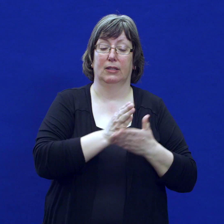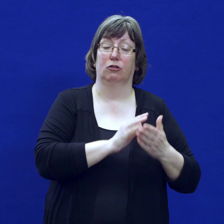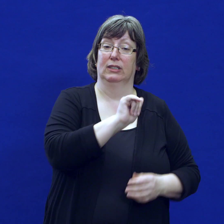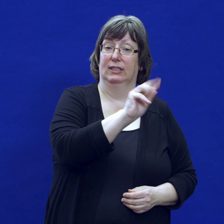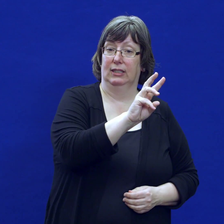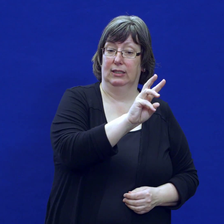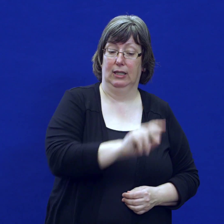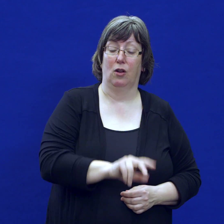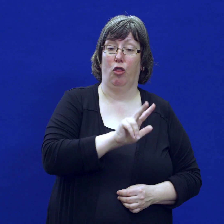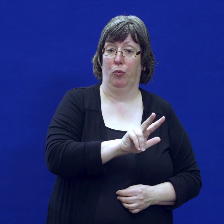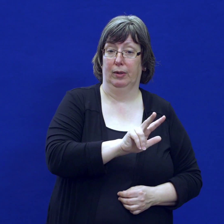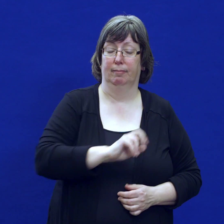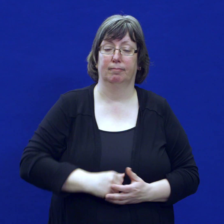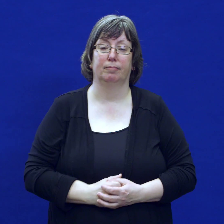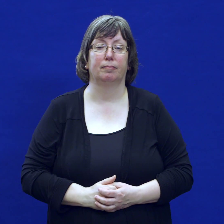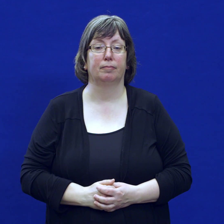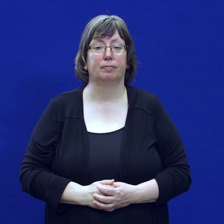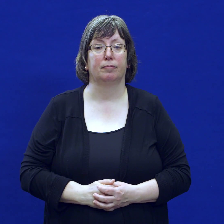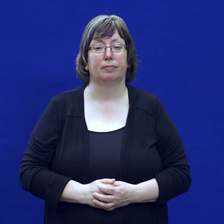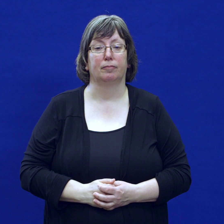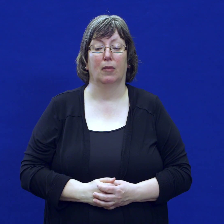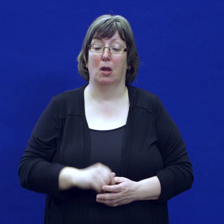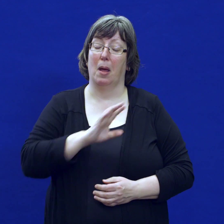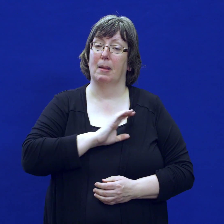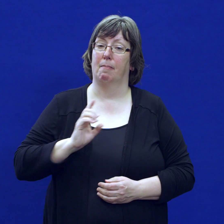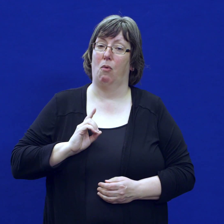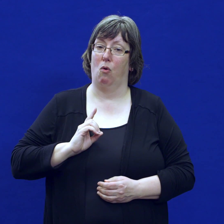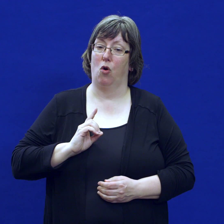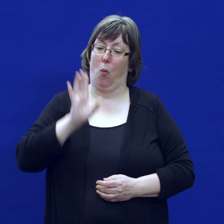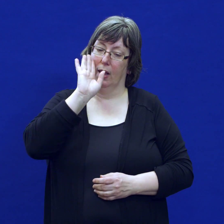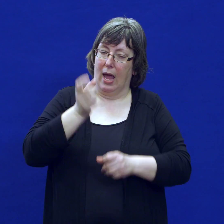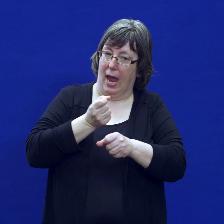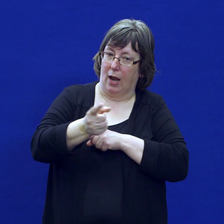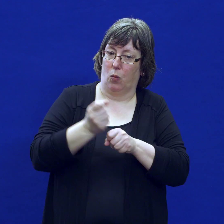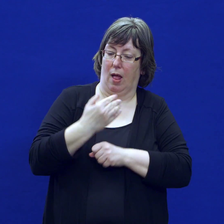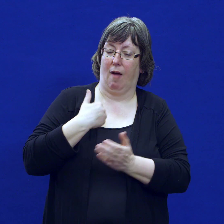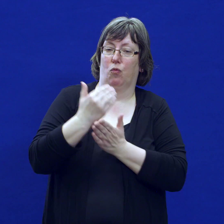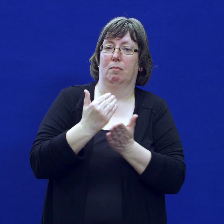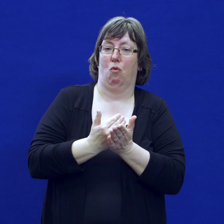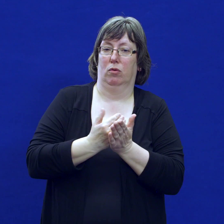section 16 subsection 3 the board shall annually prepare a report